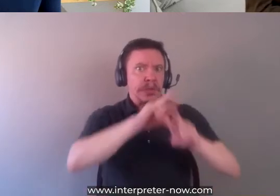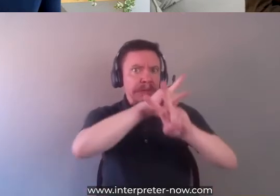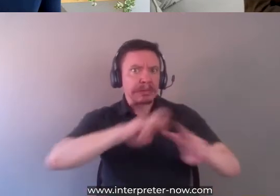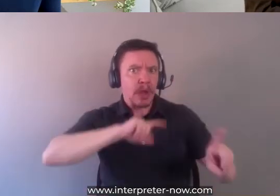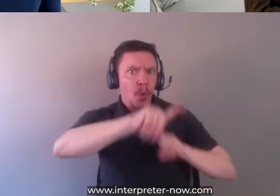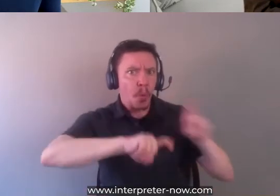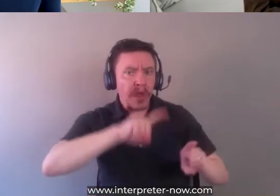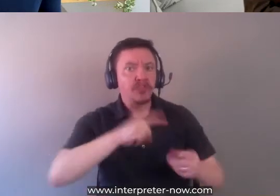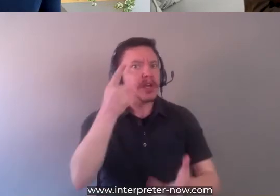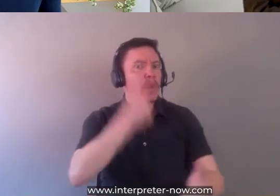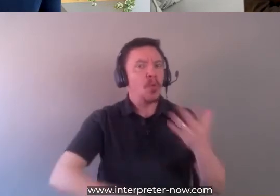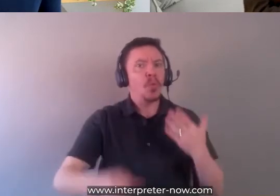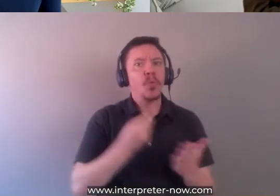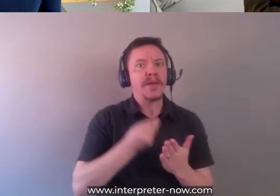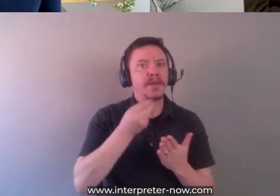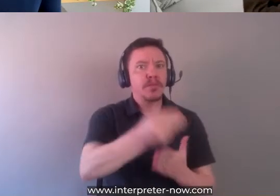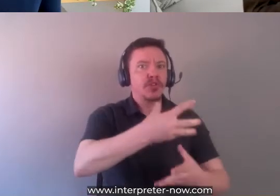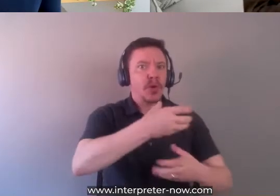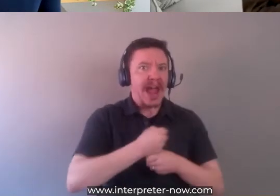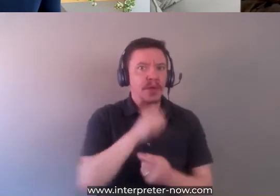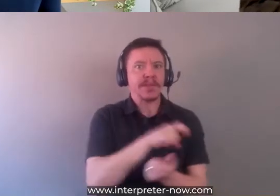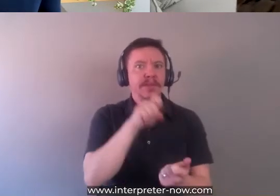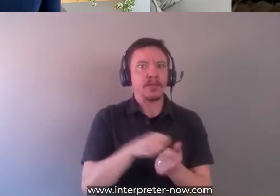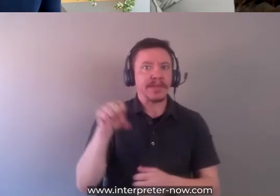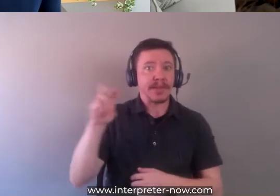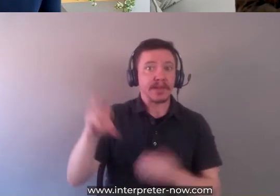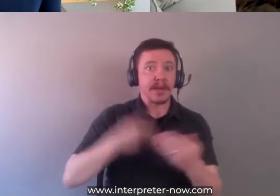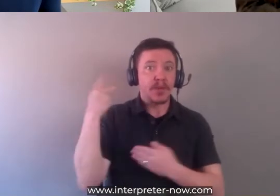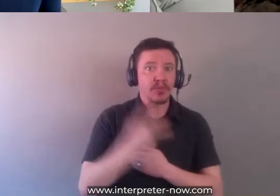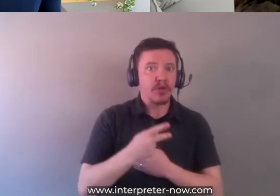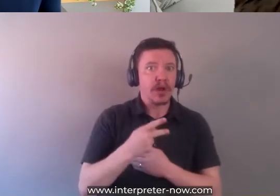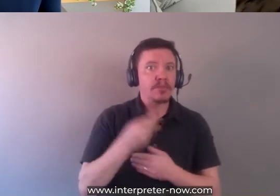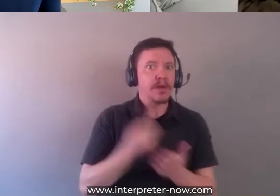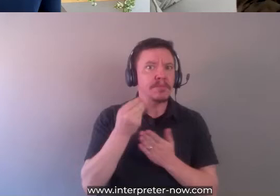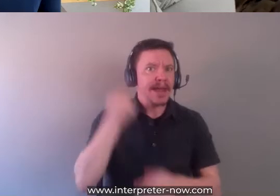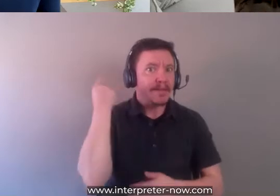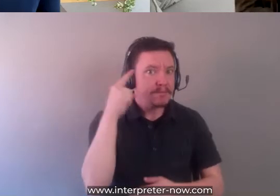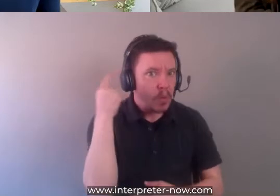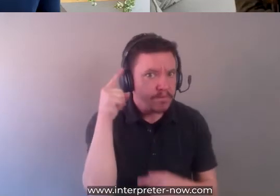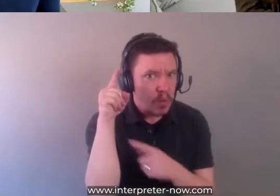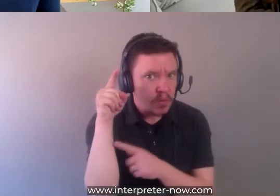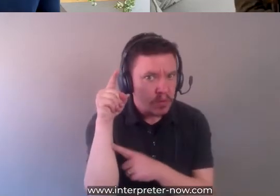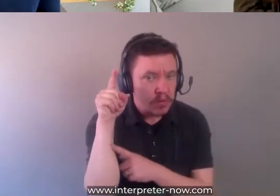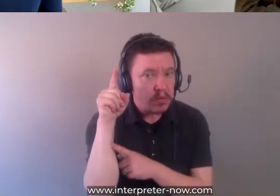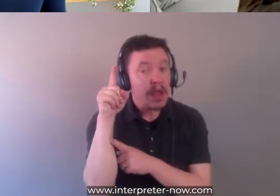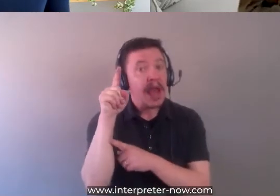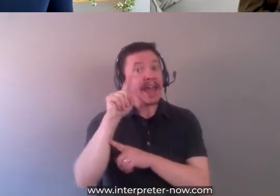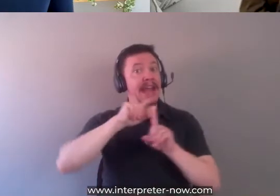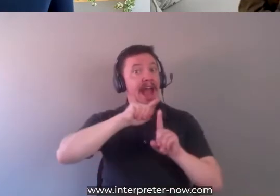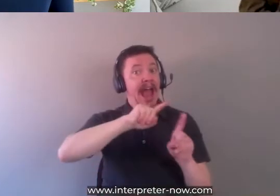or acquisition of a particular software programme is for, and asking the people who have the